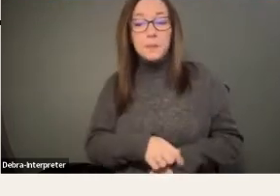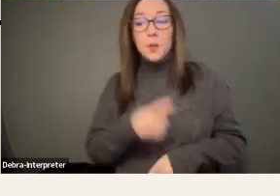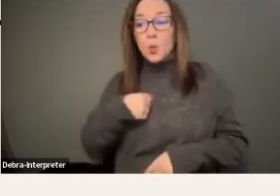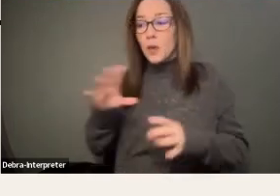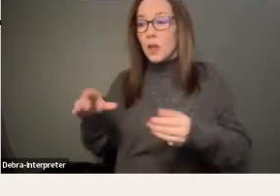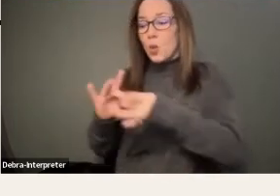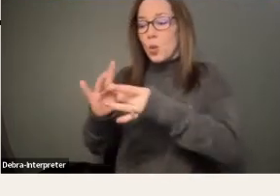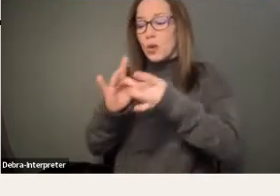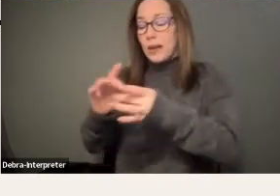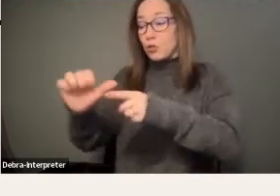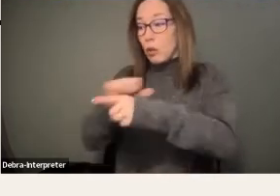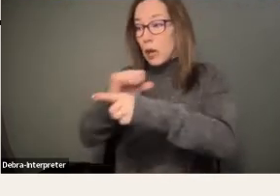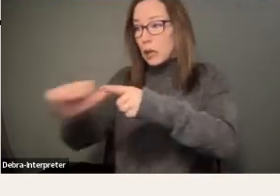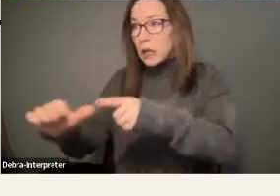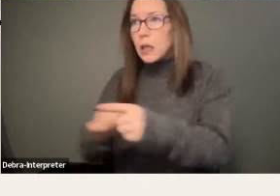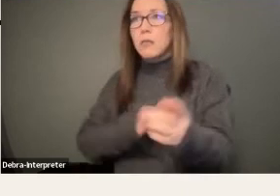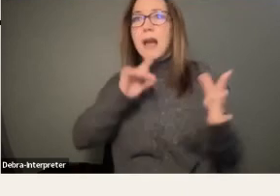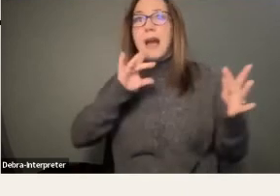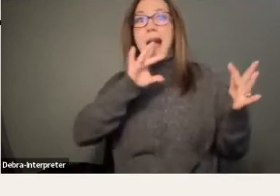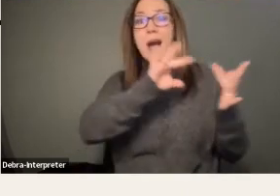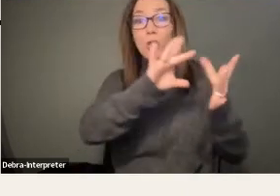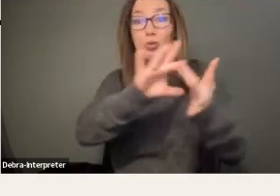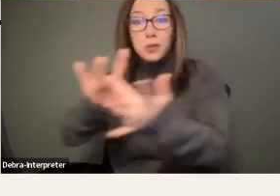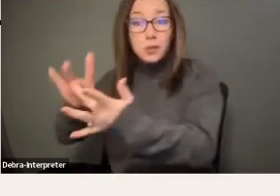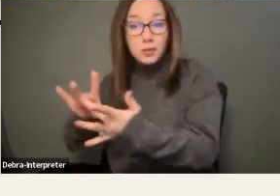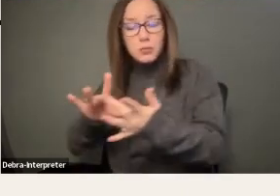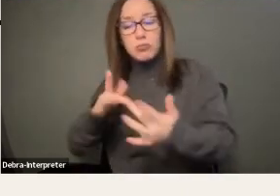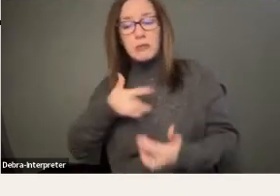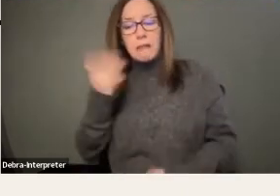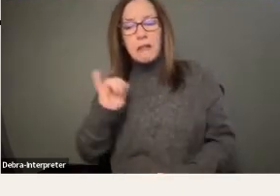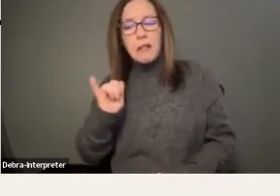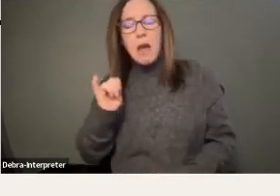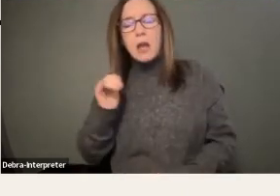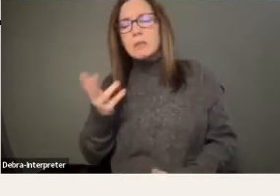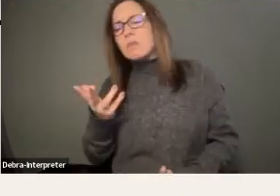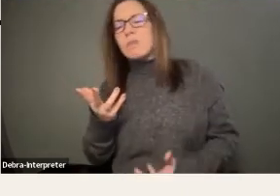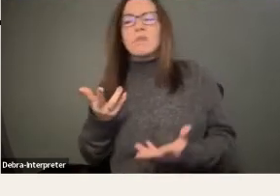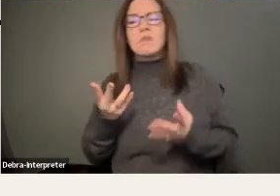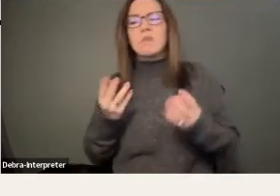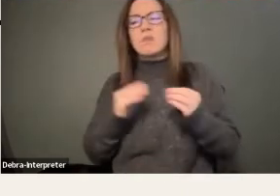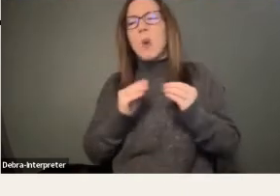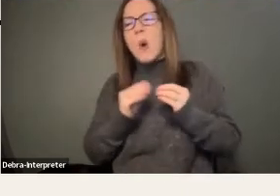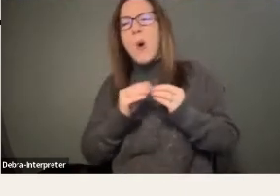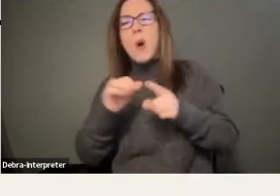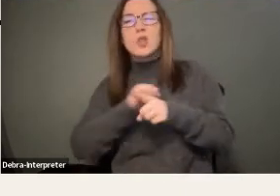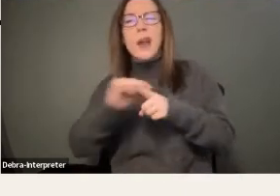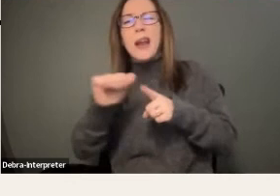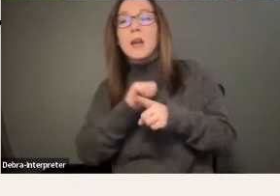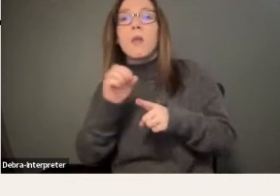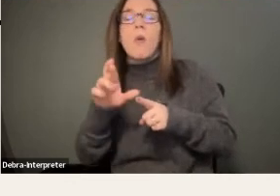your topic area. And we do coordinate all the training and outreach efforts for the library. So if